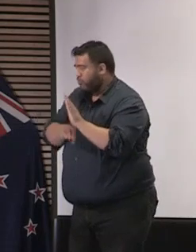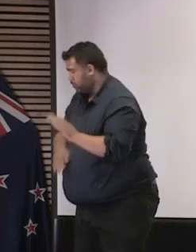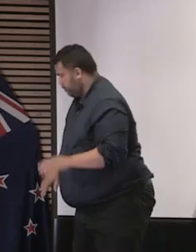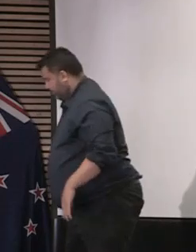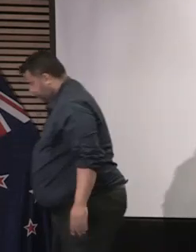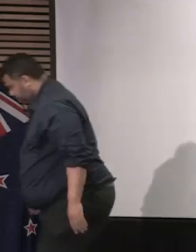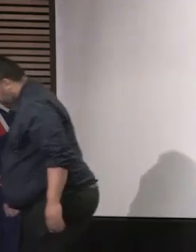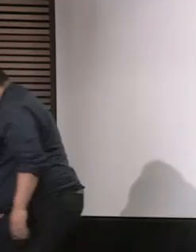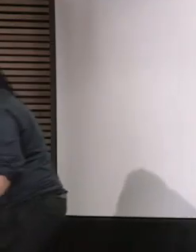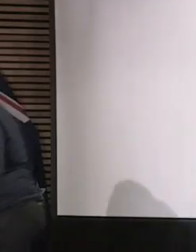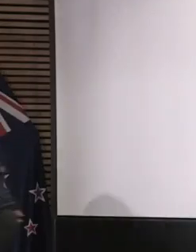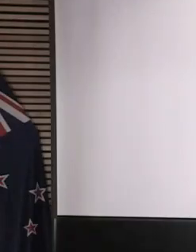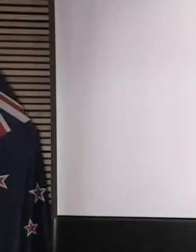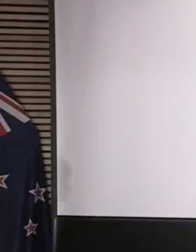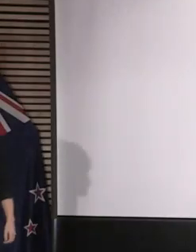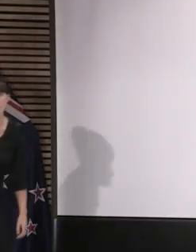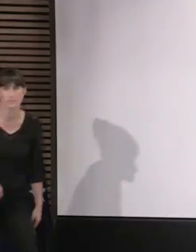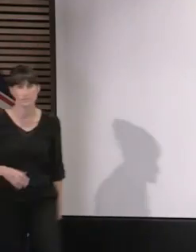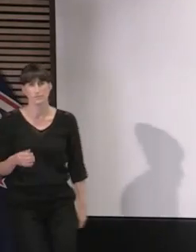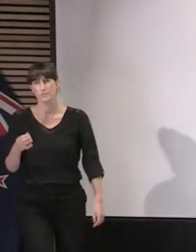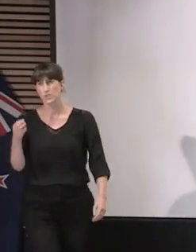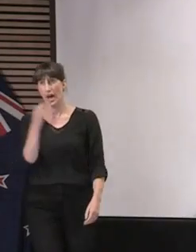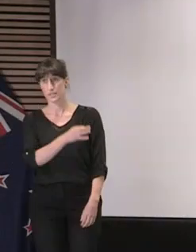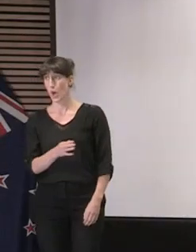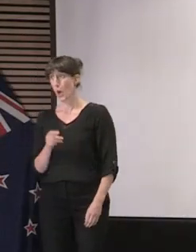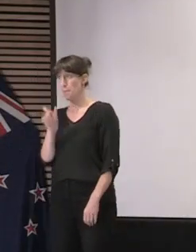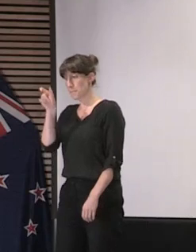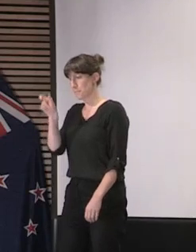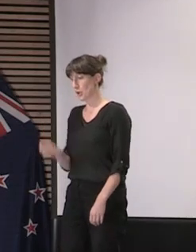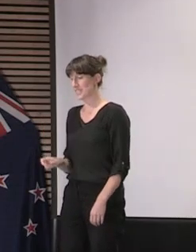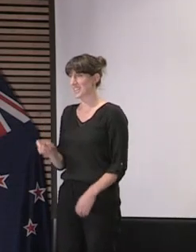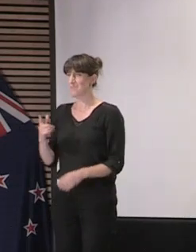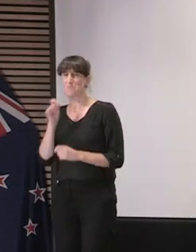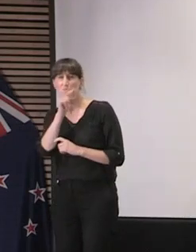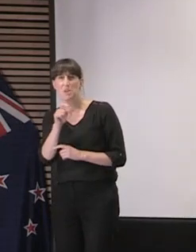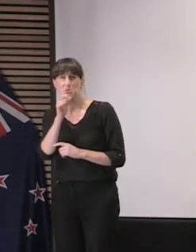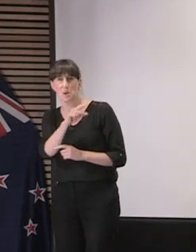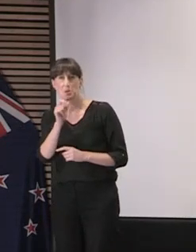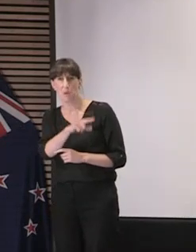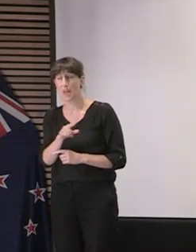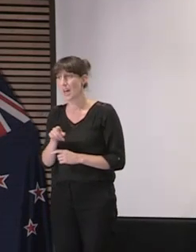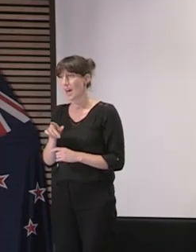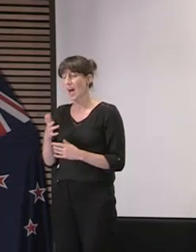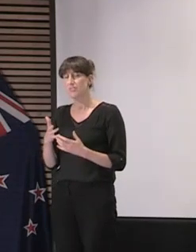resourcing to go after people who are flouting the rules. If someone carries